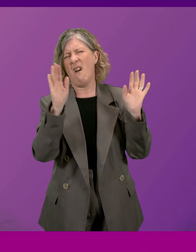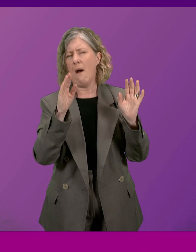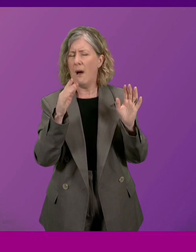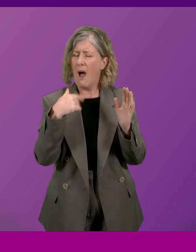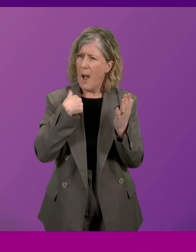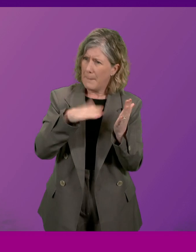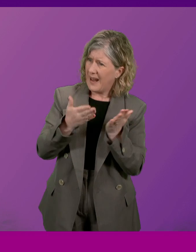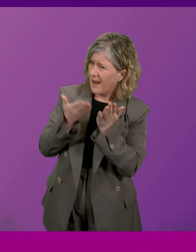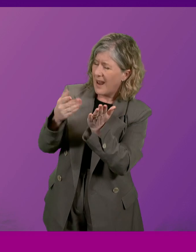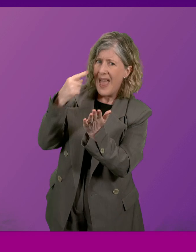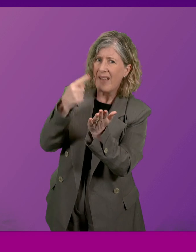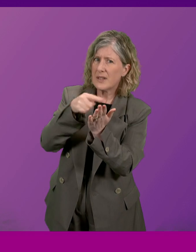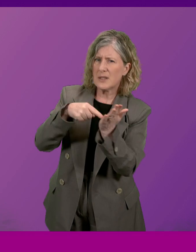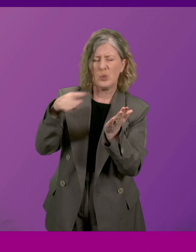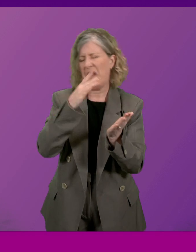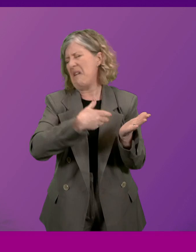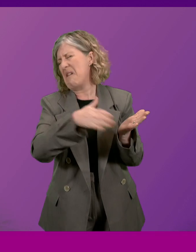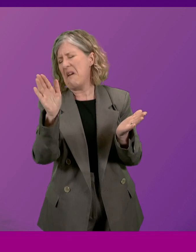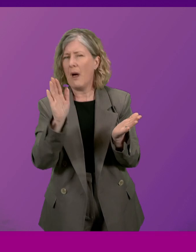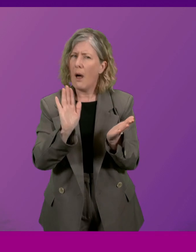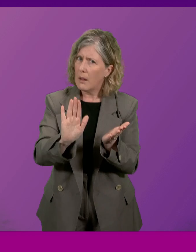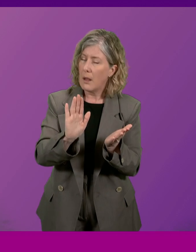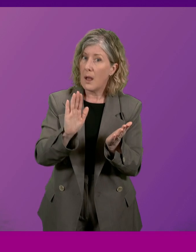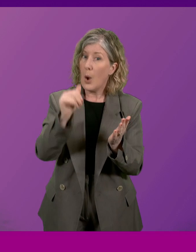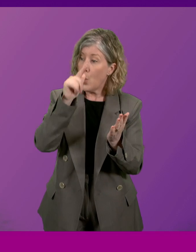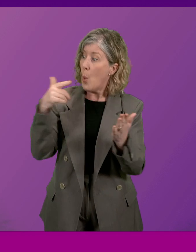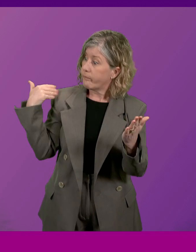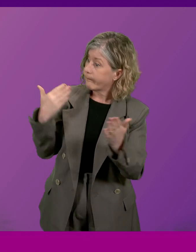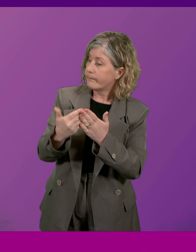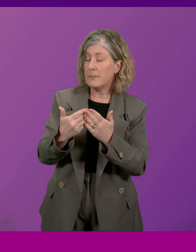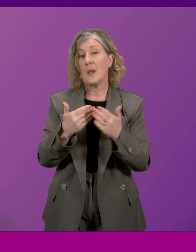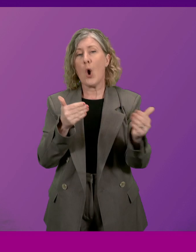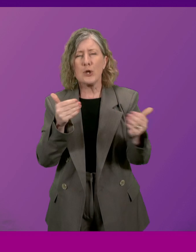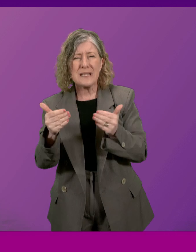that I have made about the evidence. In a climate of austerity, the Scottish Government has built